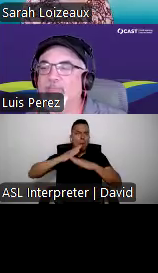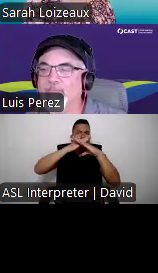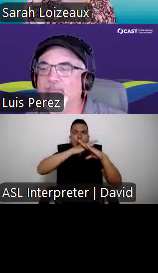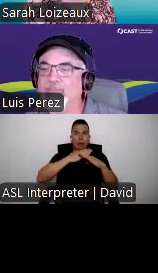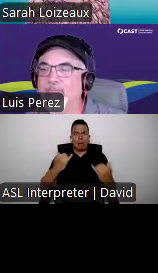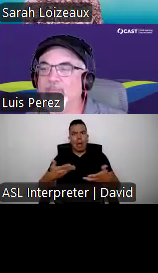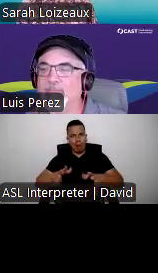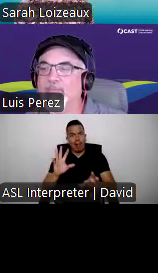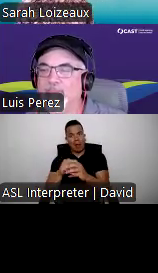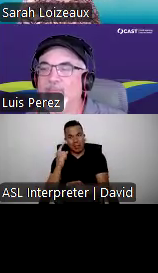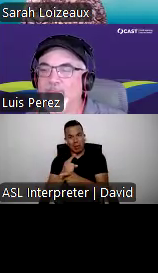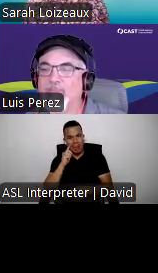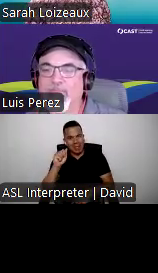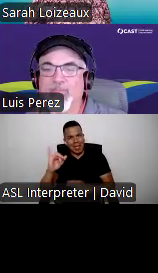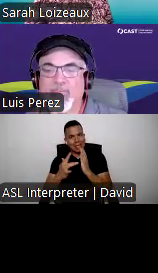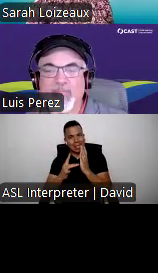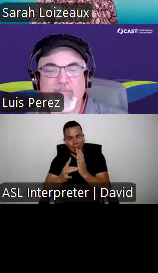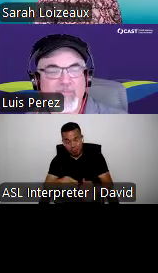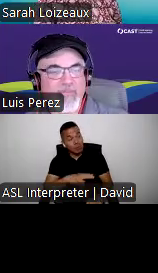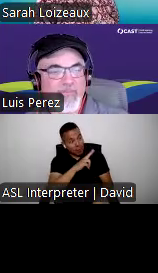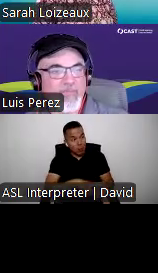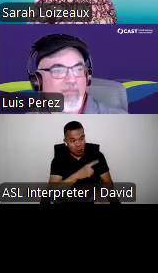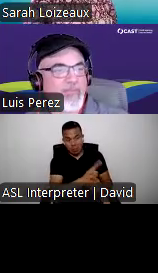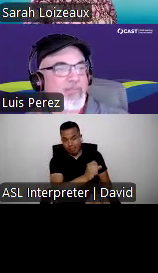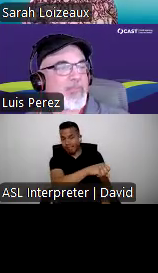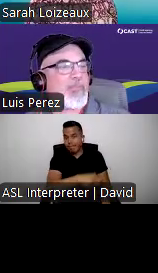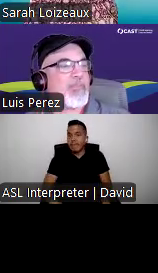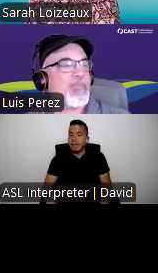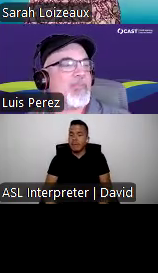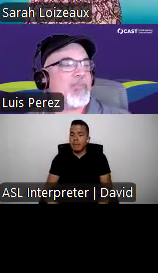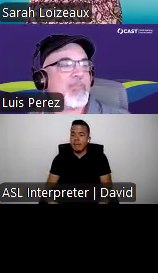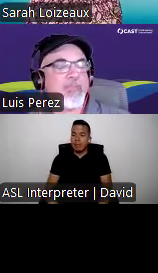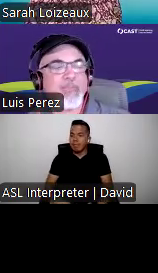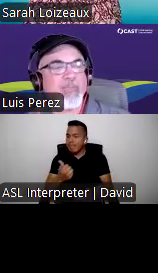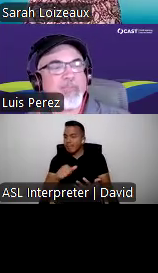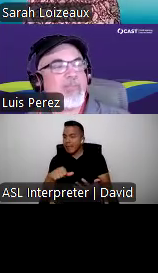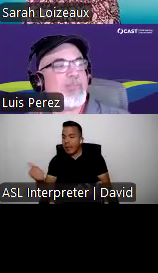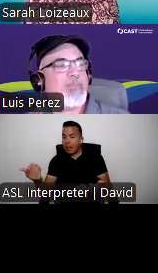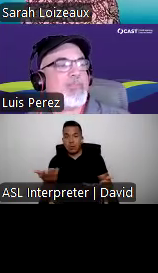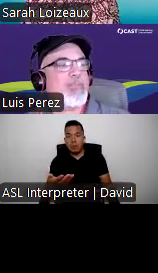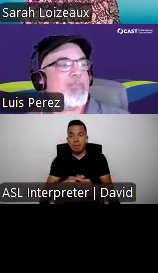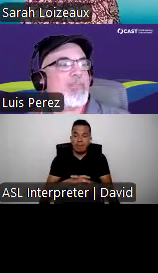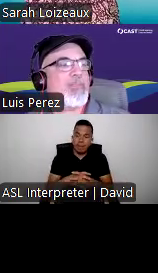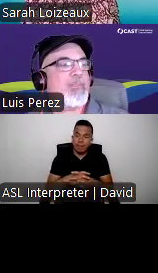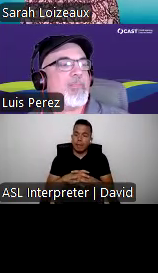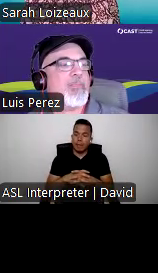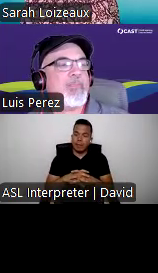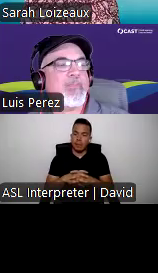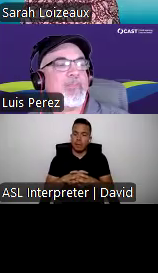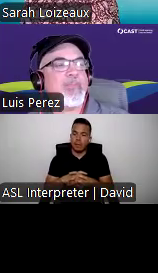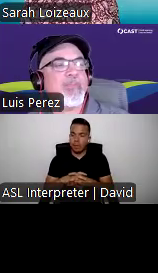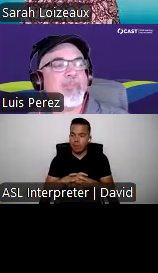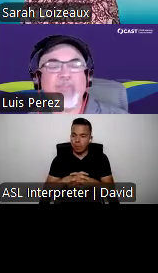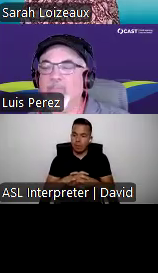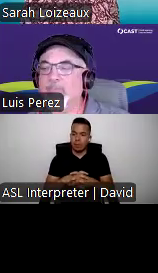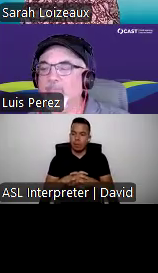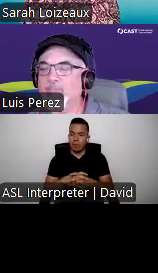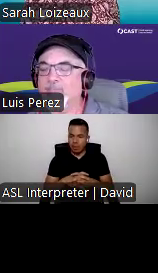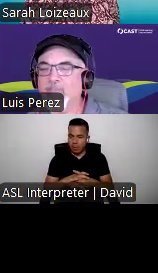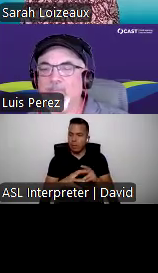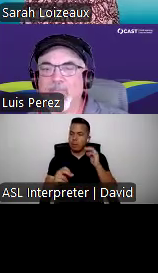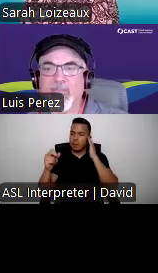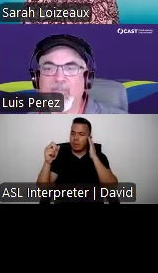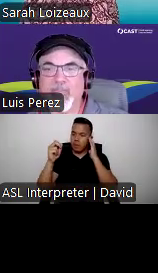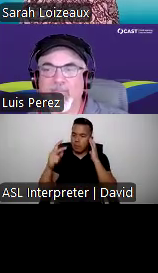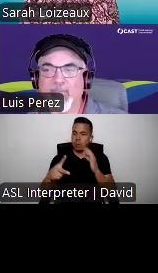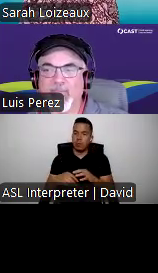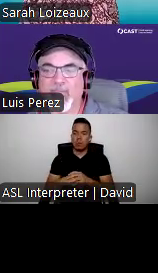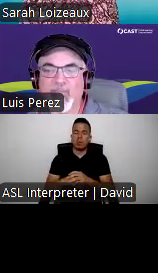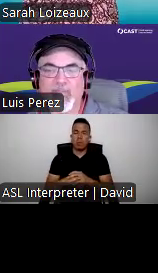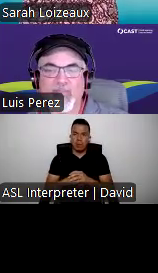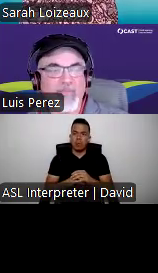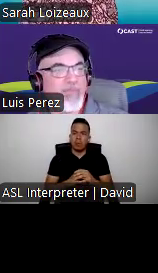because of the AI technology. Great. Anything else to add? Alright, let's see here.